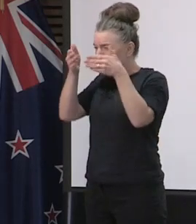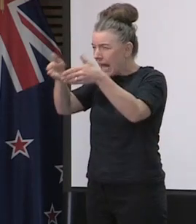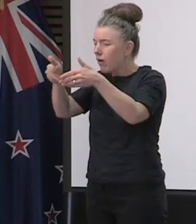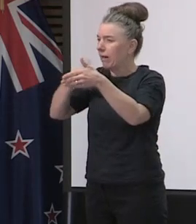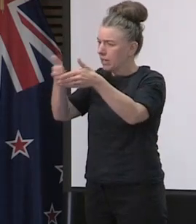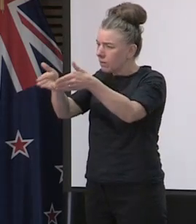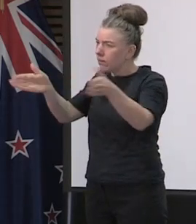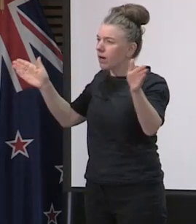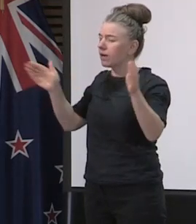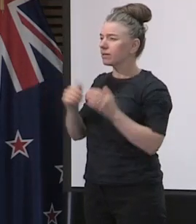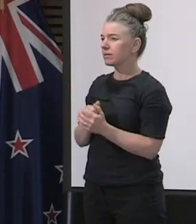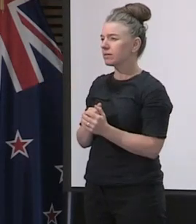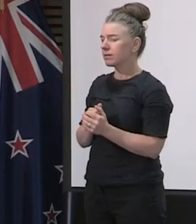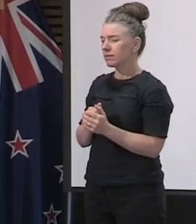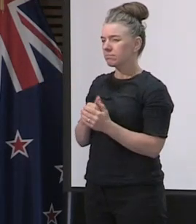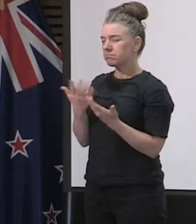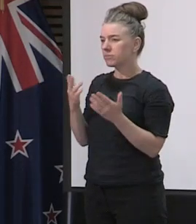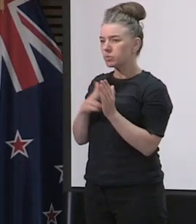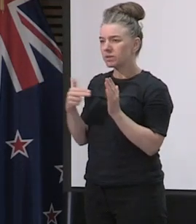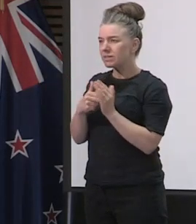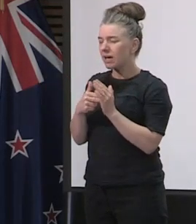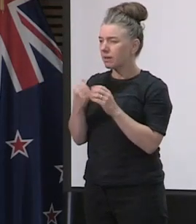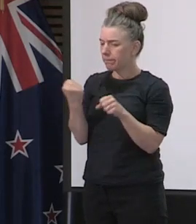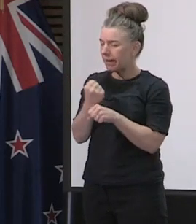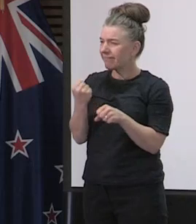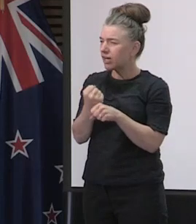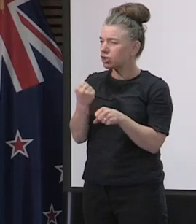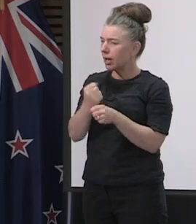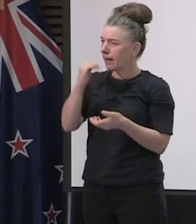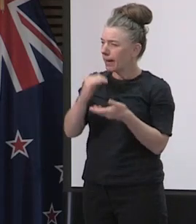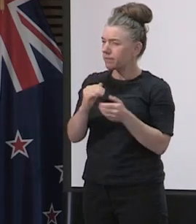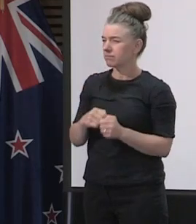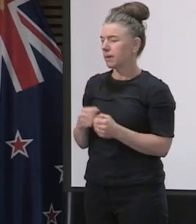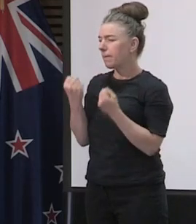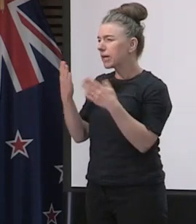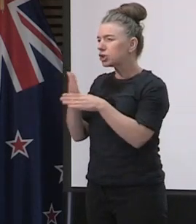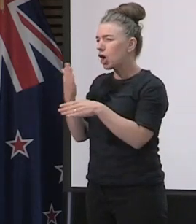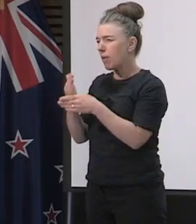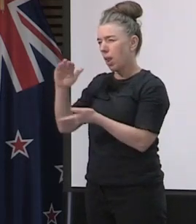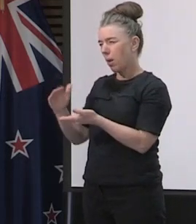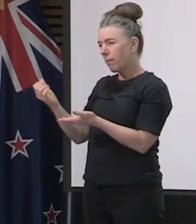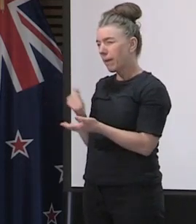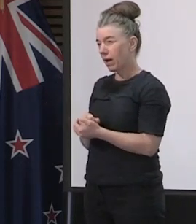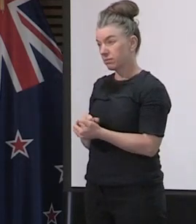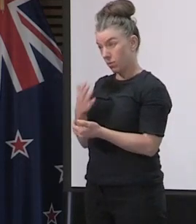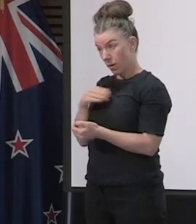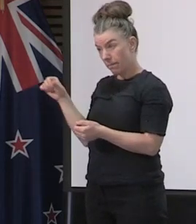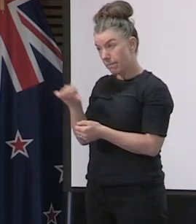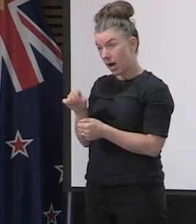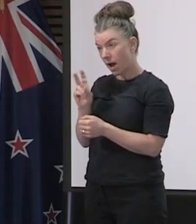threat of climate change, the need to diversify the economy, low productivity, limited domestic manufacturing and an